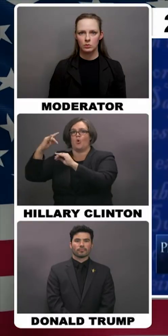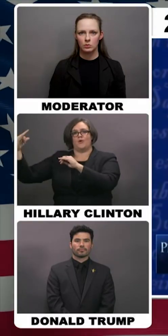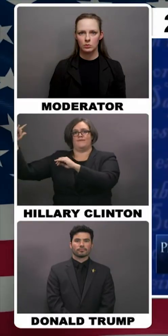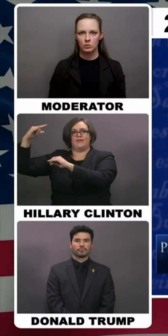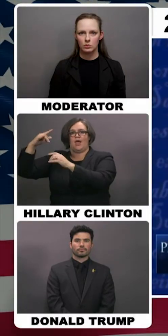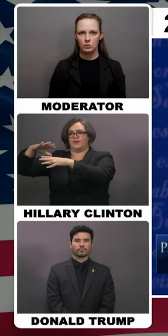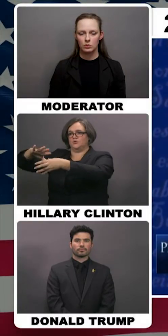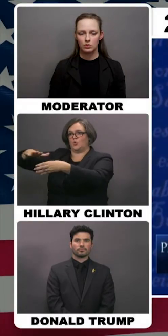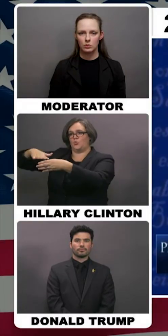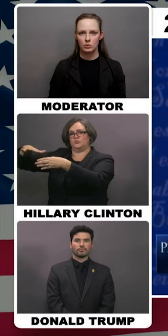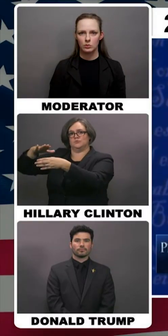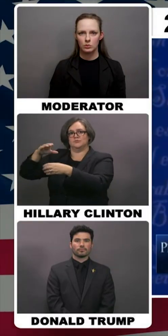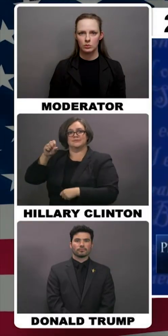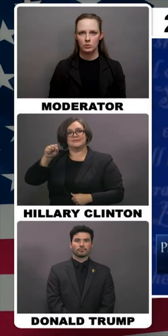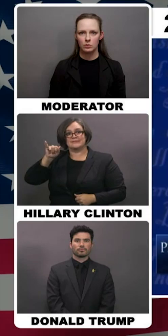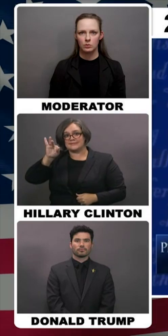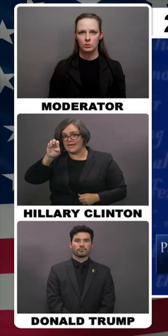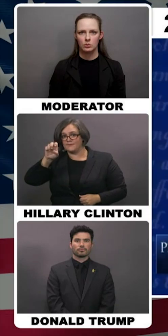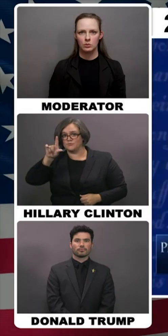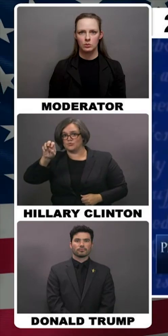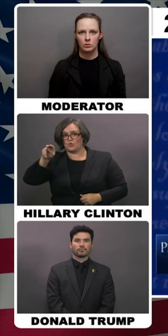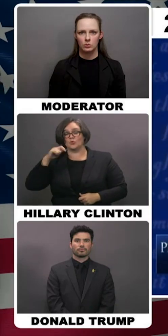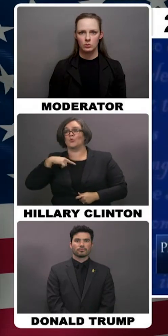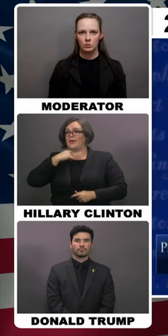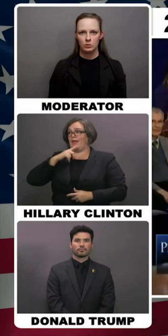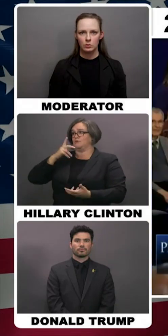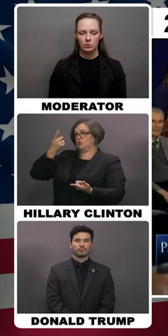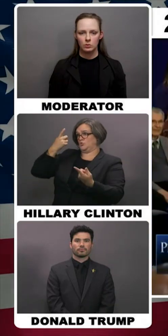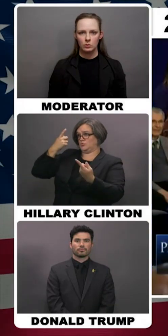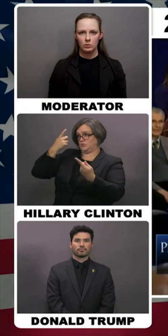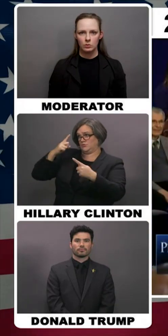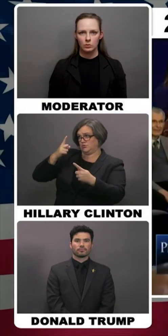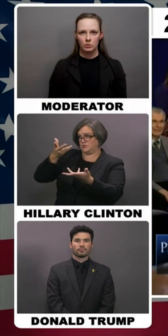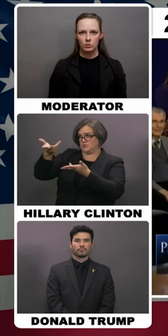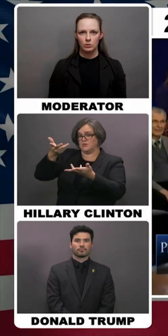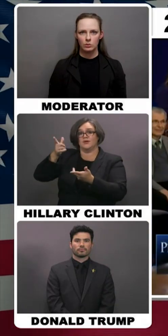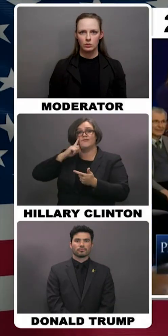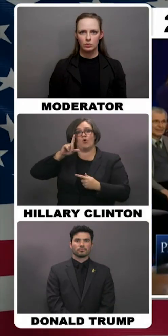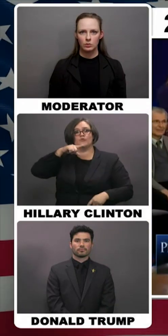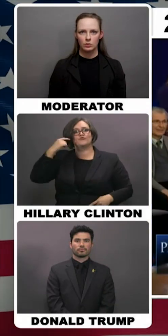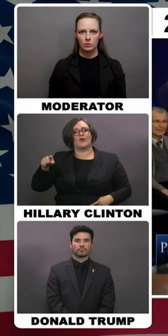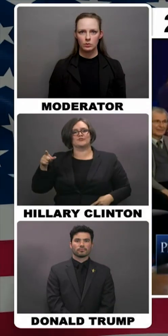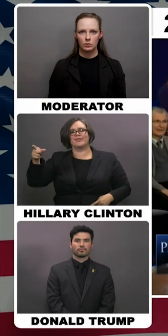We need some leverage with the Russians, uh, because they're not going to, uh, come